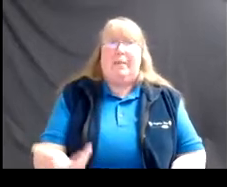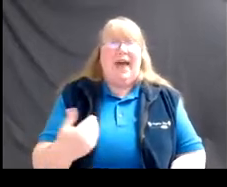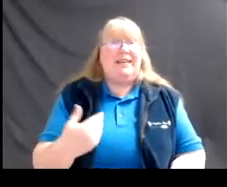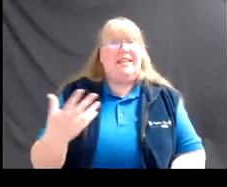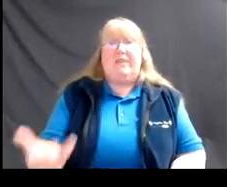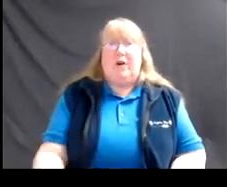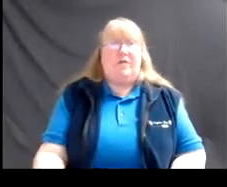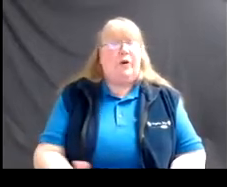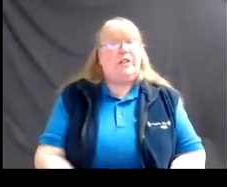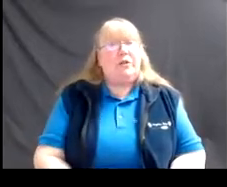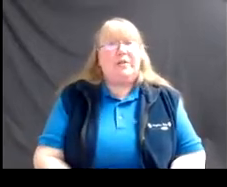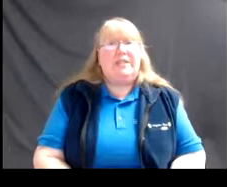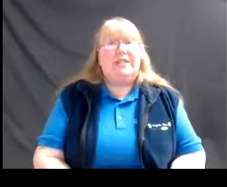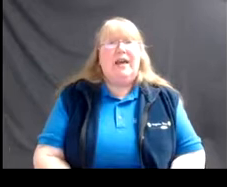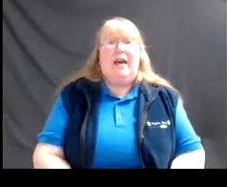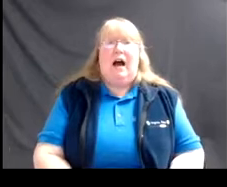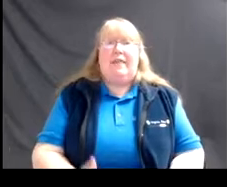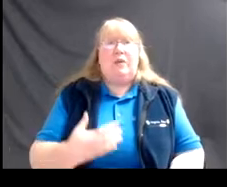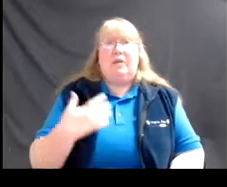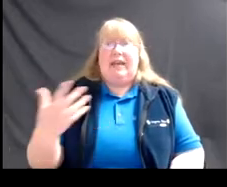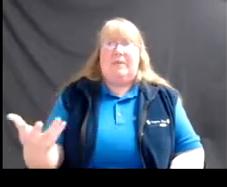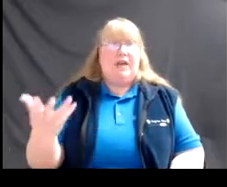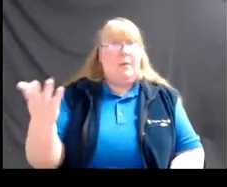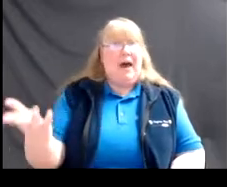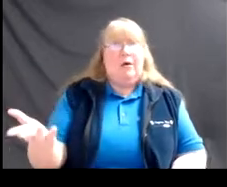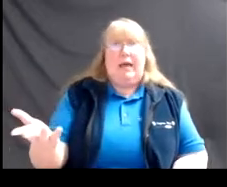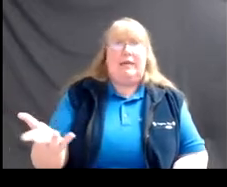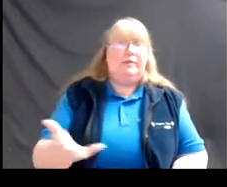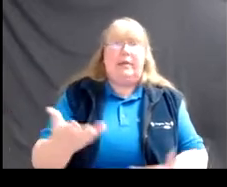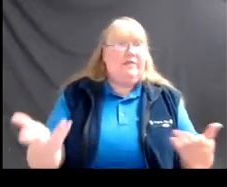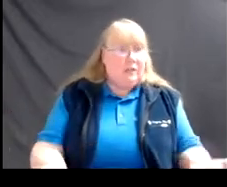has deaf and hard-of-hearing students that you would like me to come out and give this